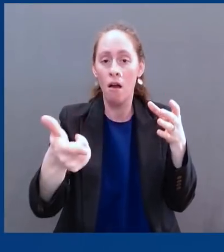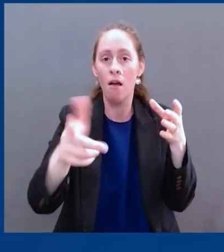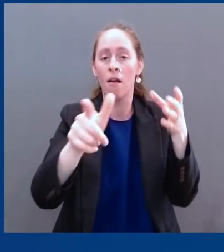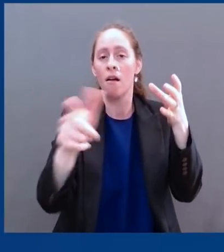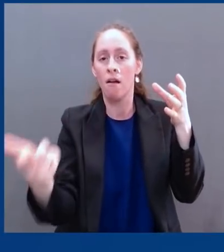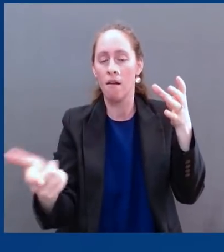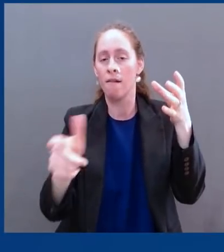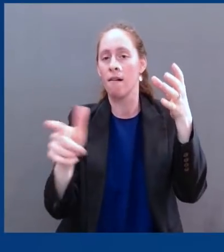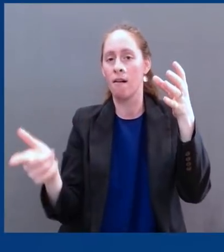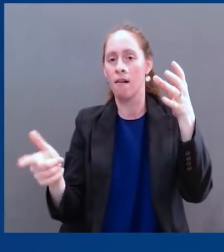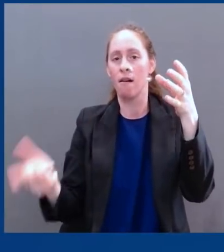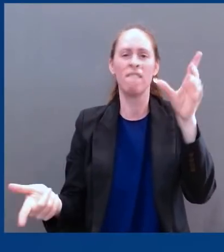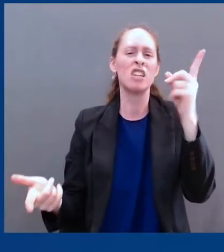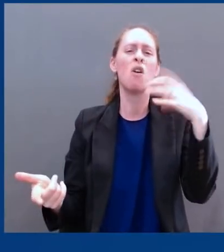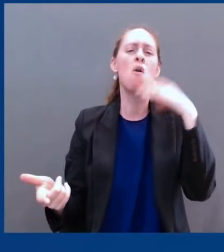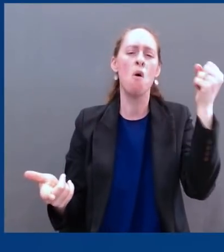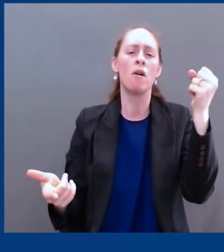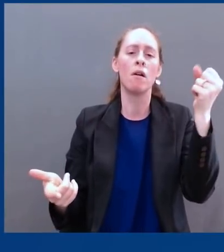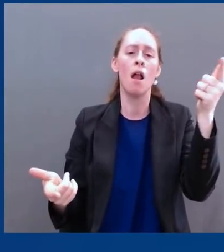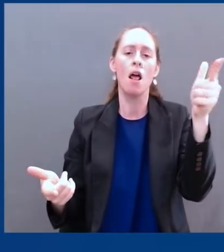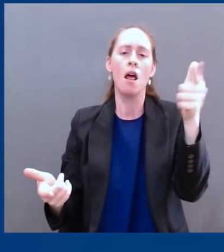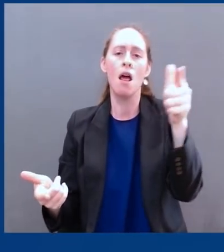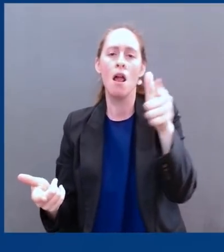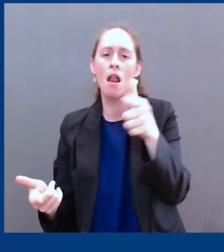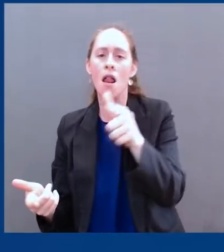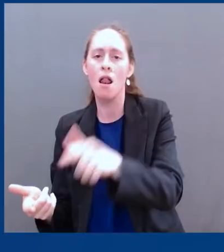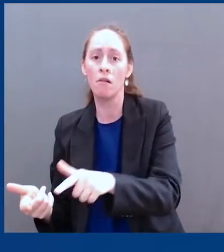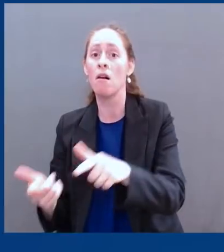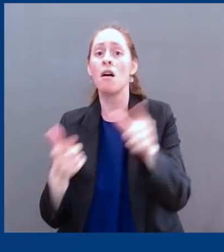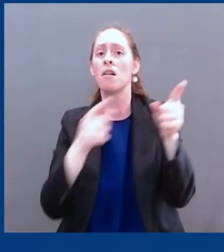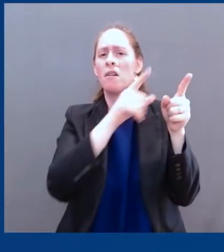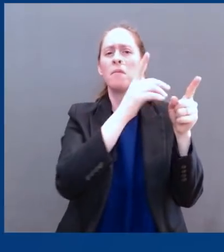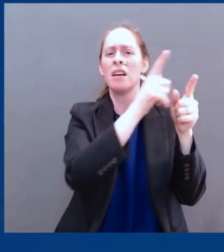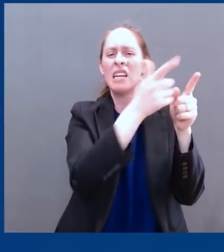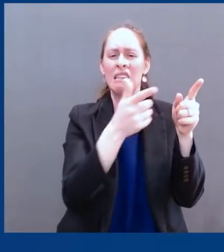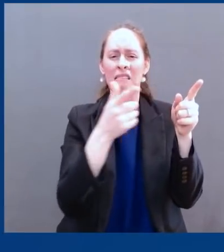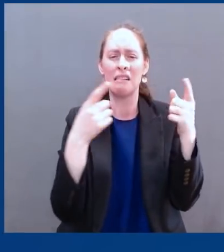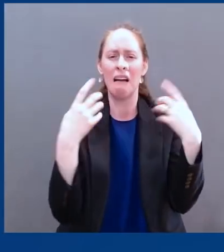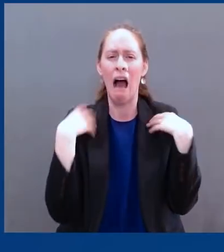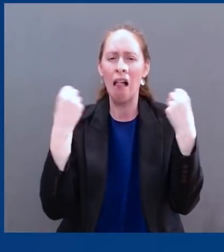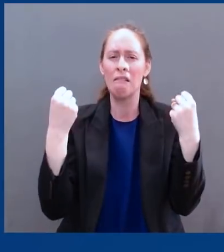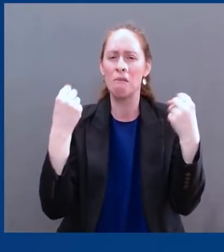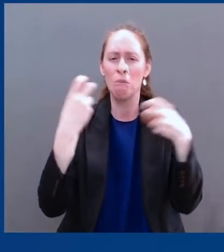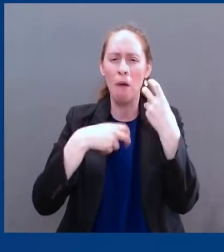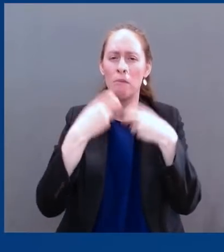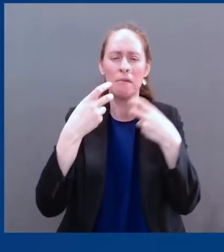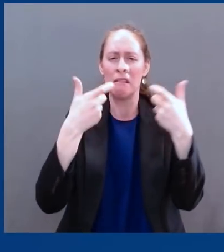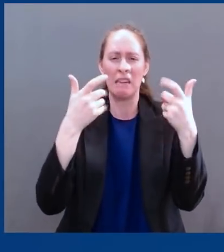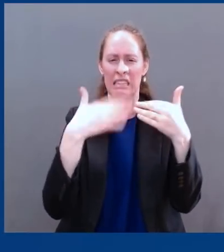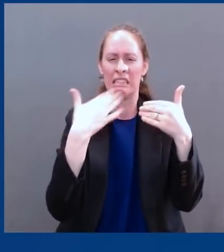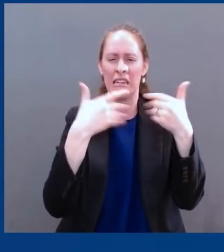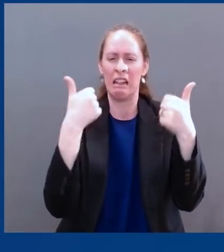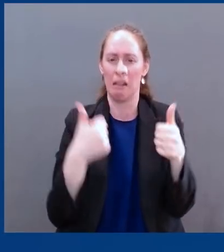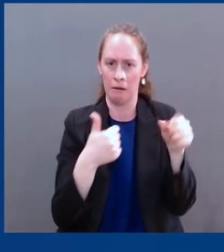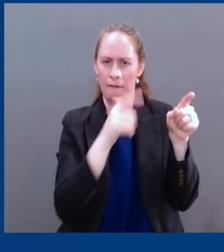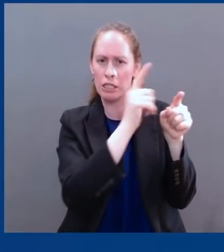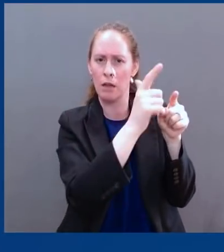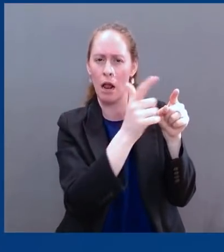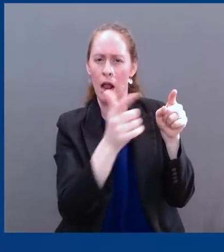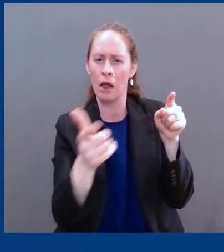for those with severe immune compromise. So, people need to understand the difference between what's being looked at in the next few weeks